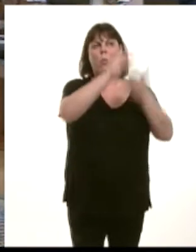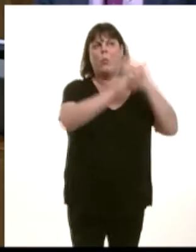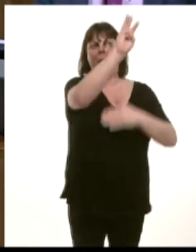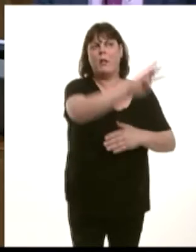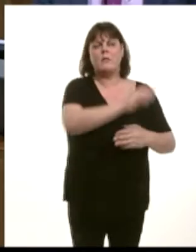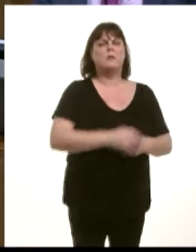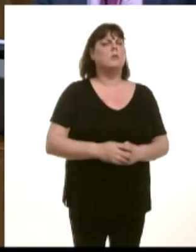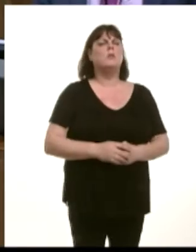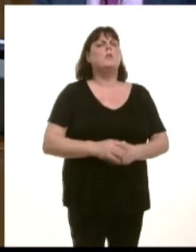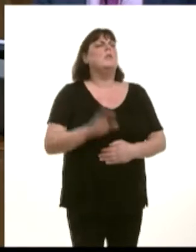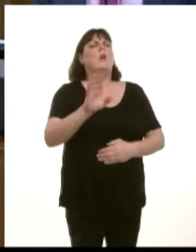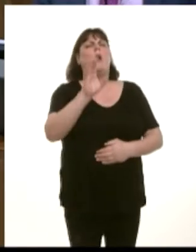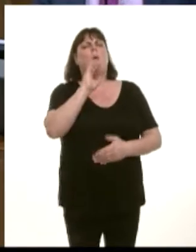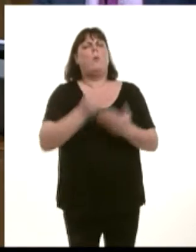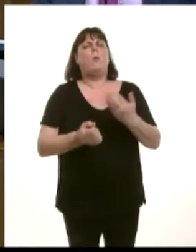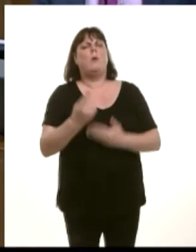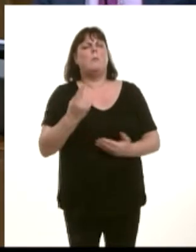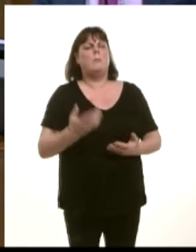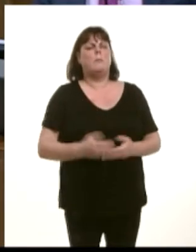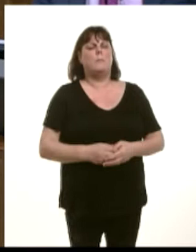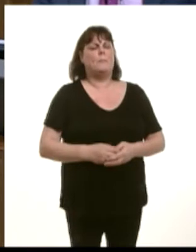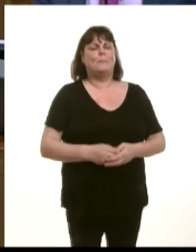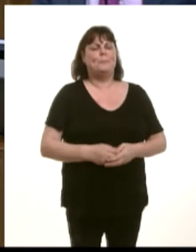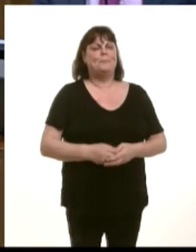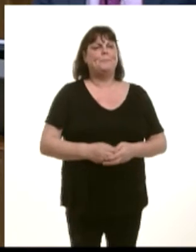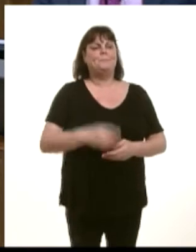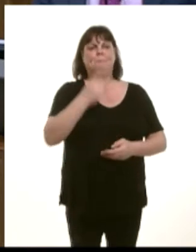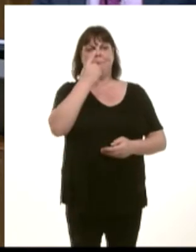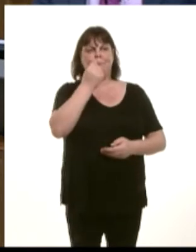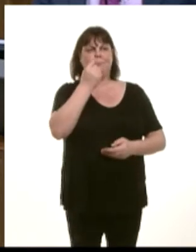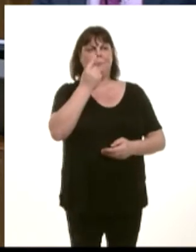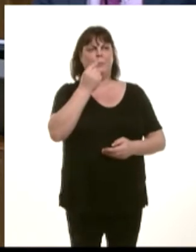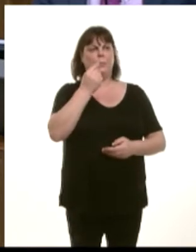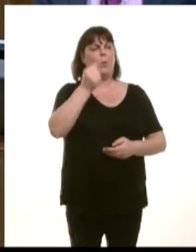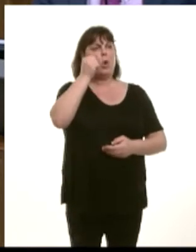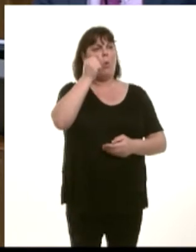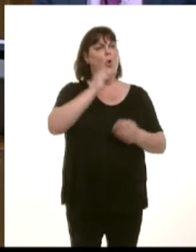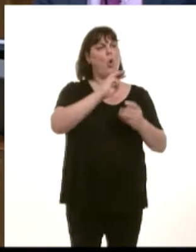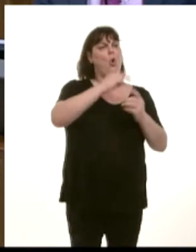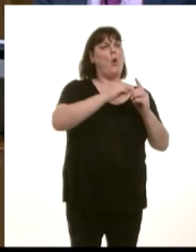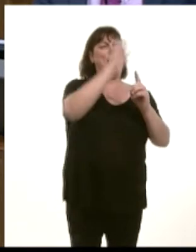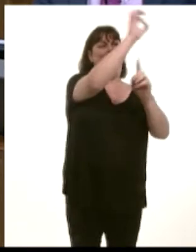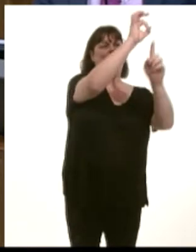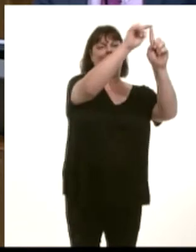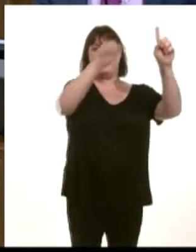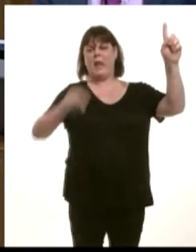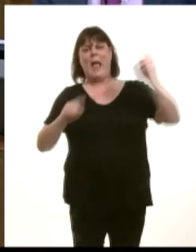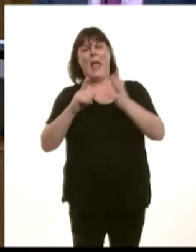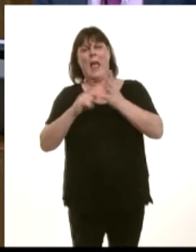There is room, I believe, for both. They are far enough apart in that sense. Trac Môn has been very successful.